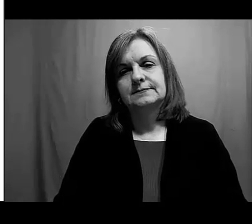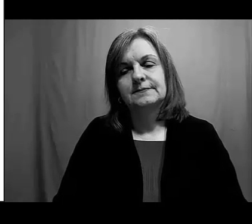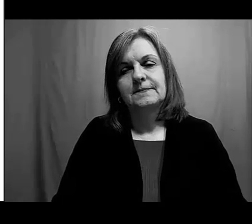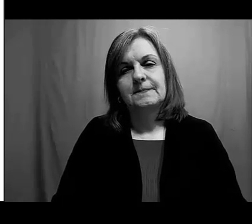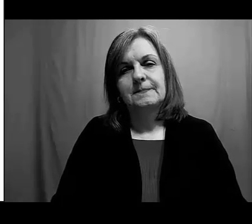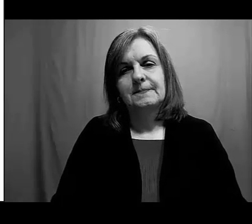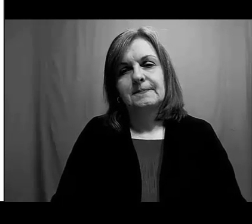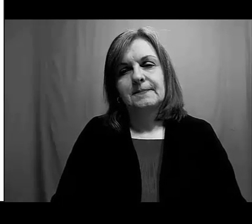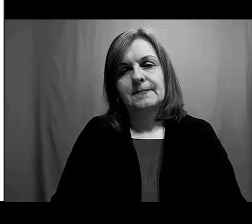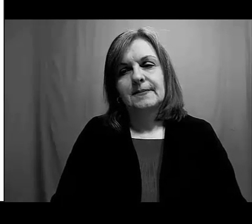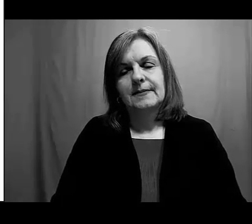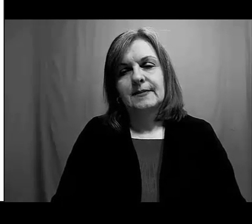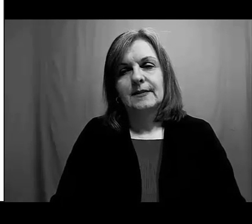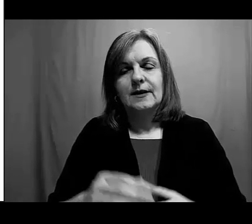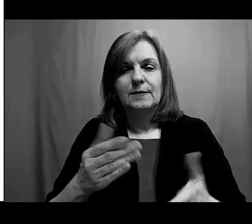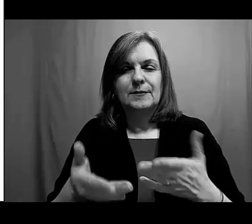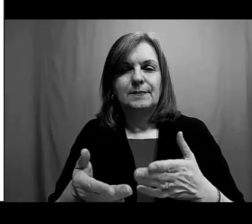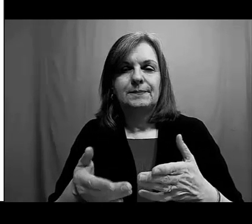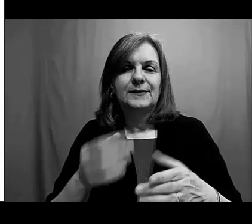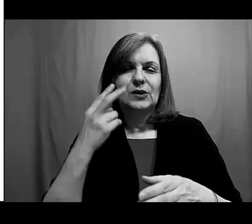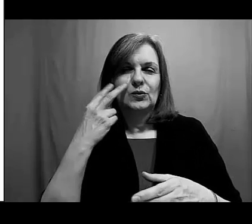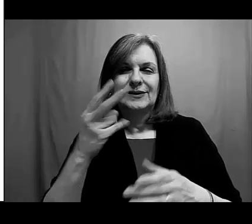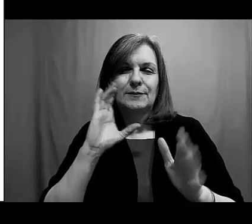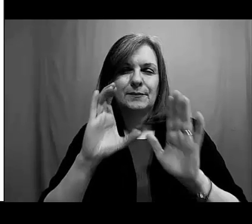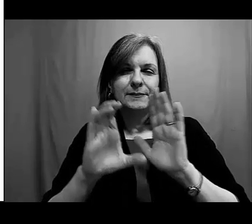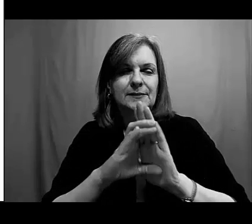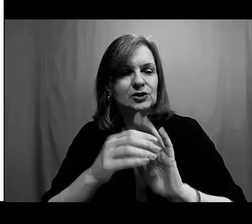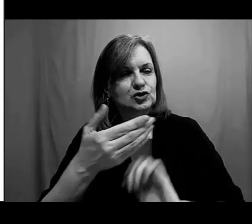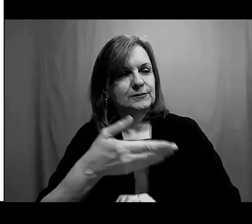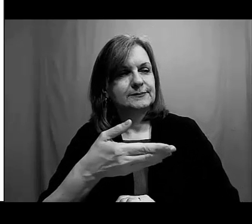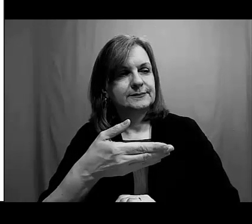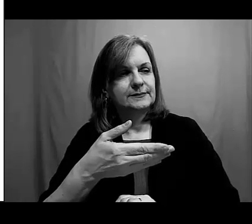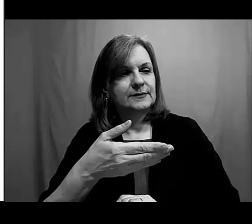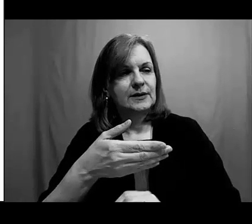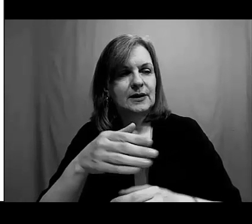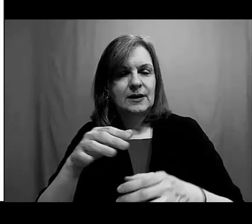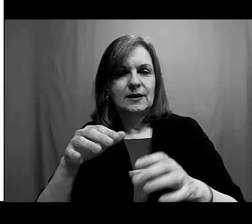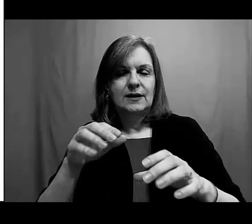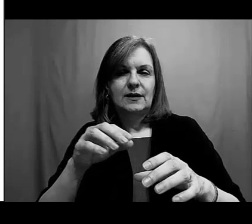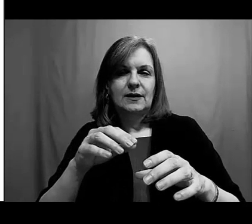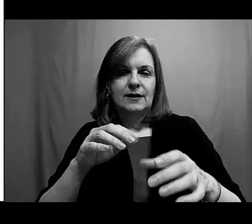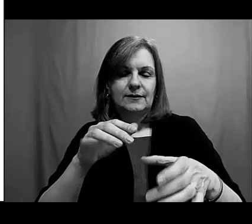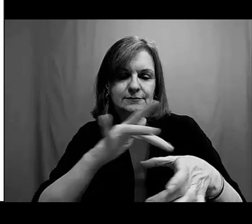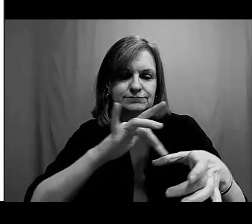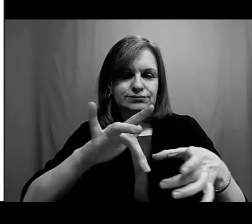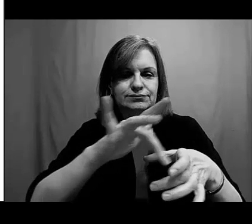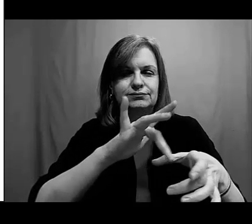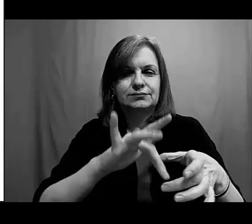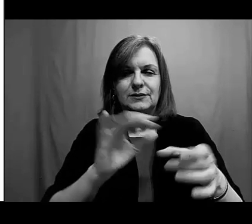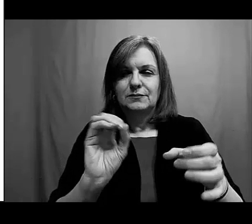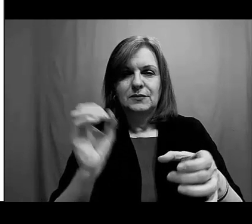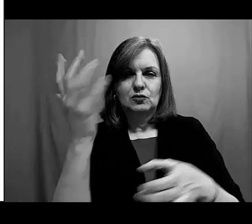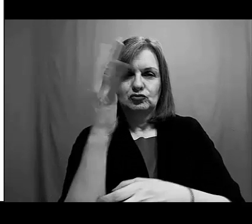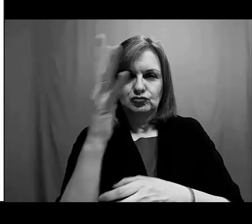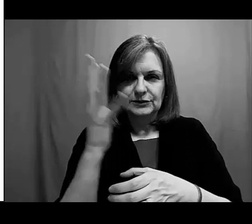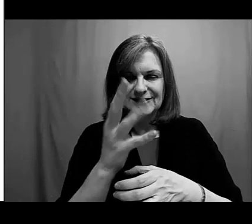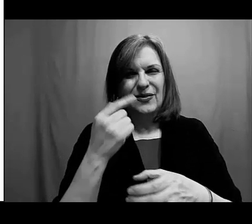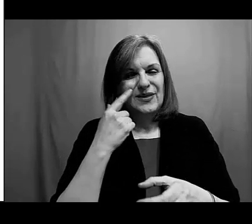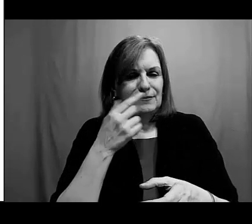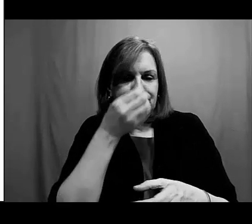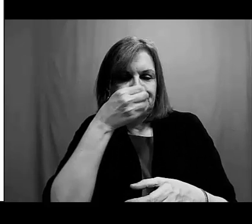the fact that simply increasing the edges -- so you see here there are spaces where these trees are missing